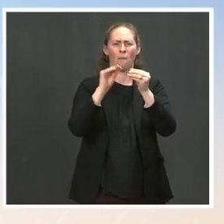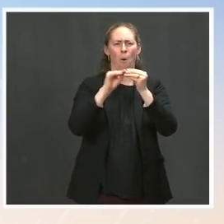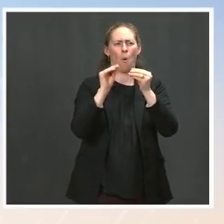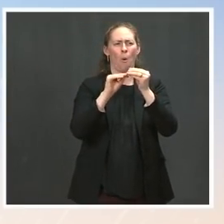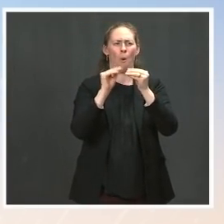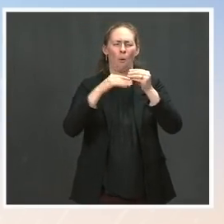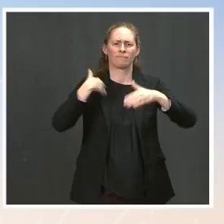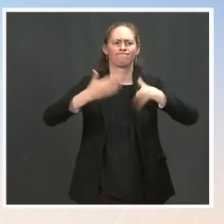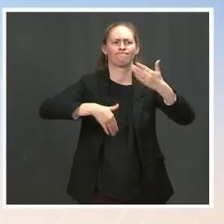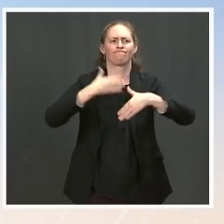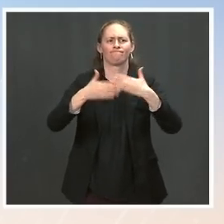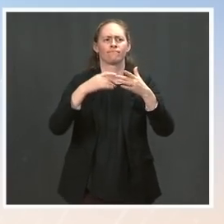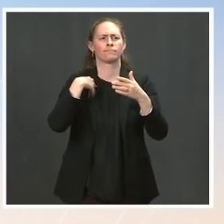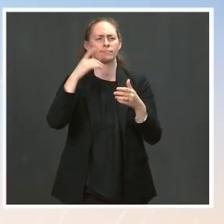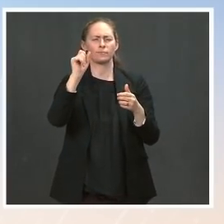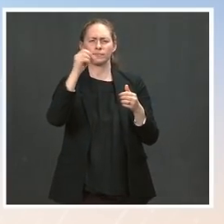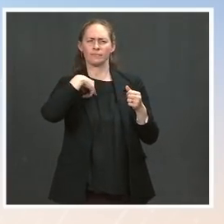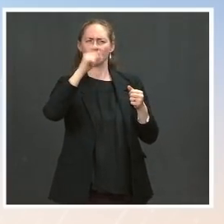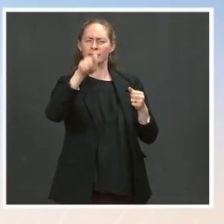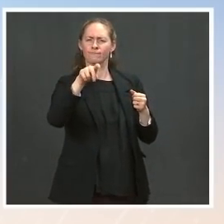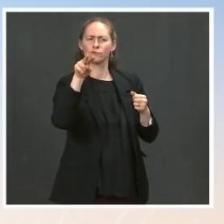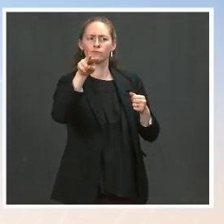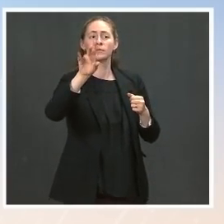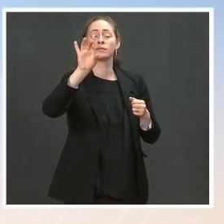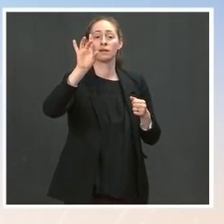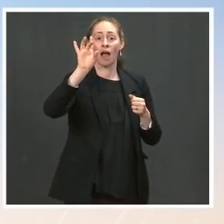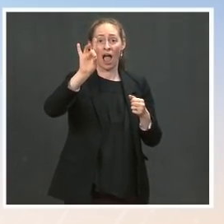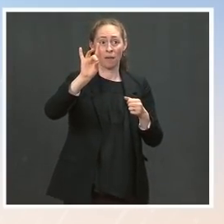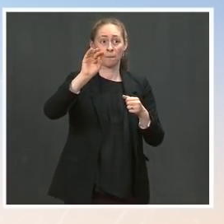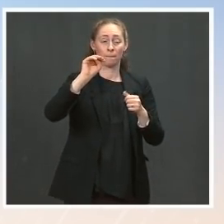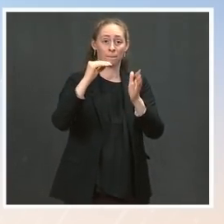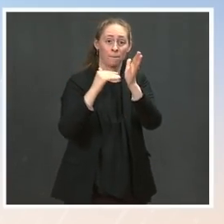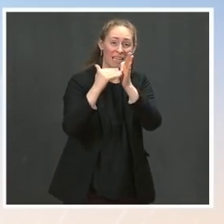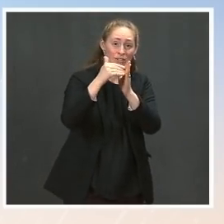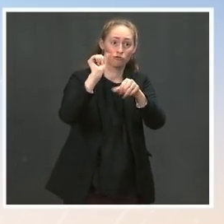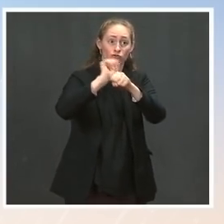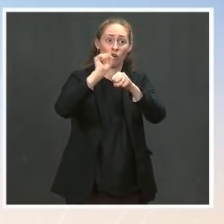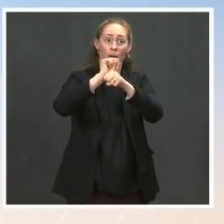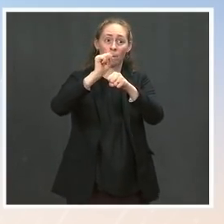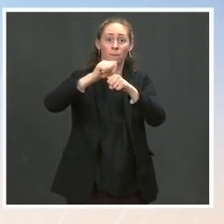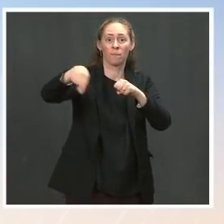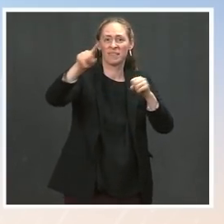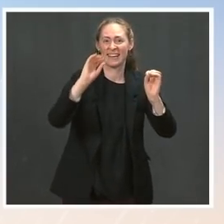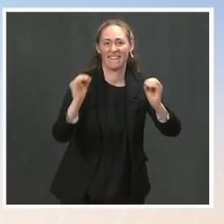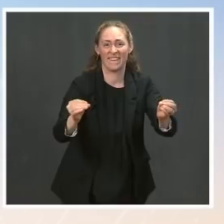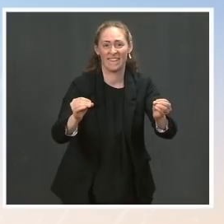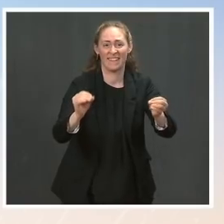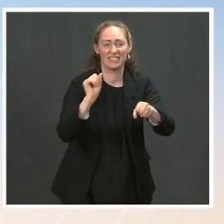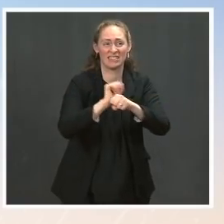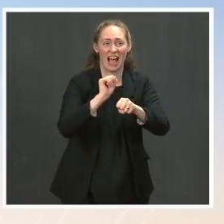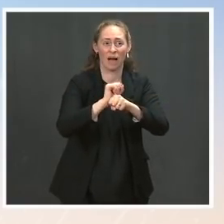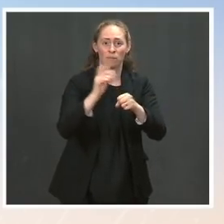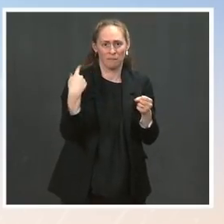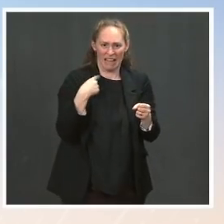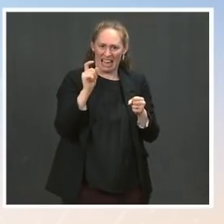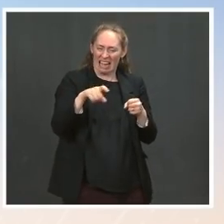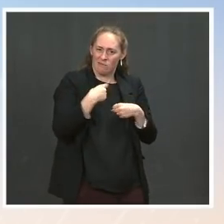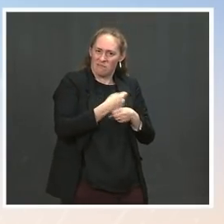we were still about 8.4 million jobs in the red, you know, that we needed to create, that we needed to --